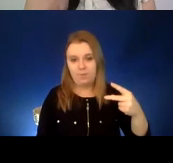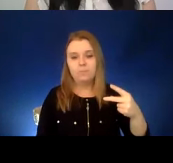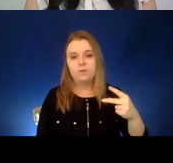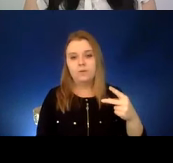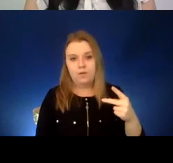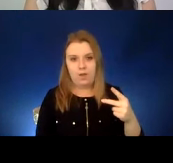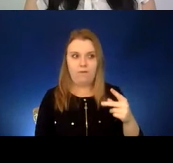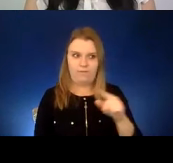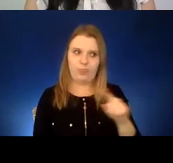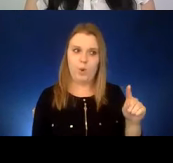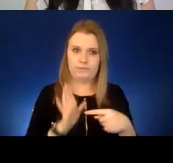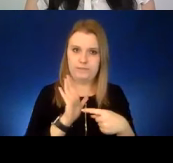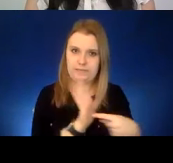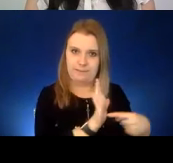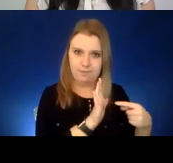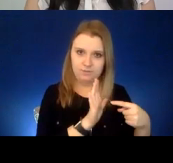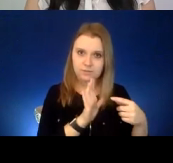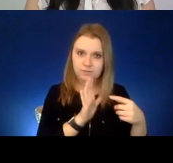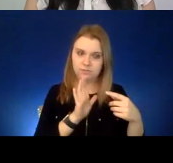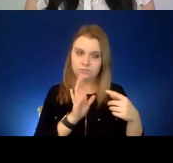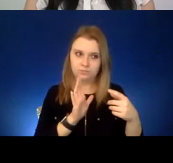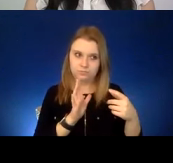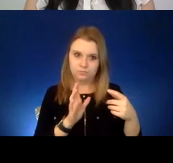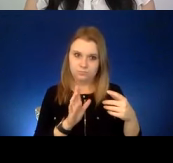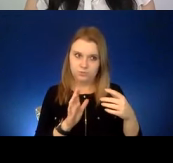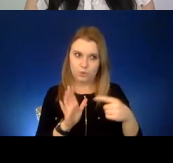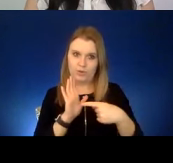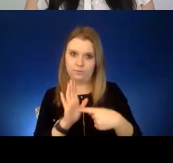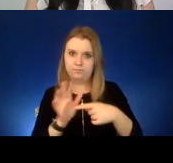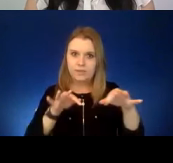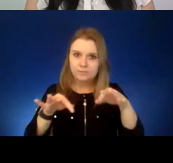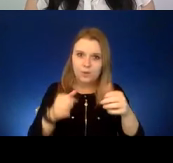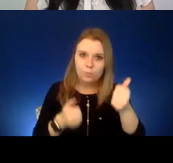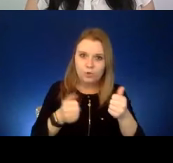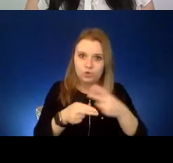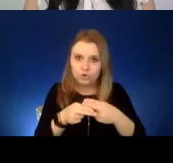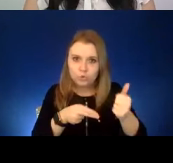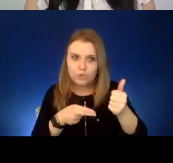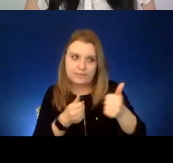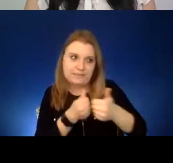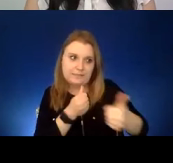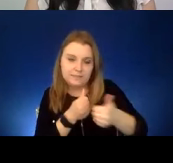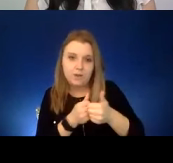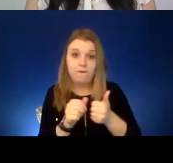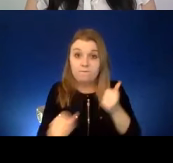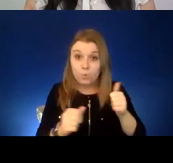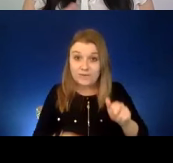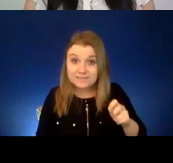of those exhibits explaining, what's the shortest distance to walk, avoiding stairs, and incorporating a more efficient way